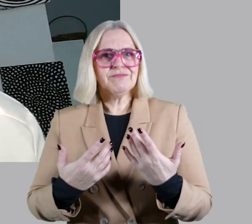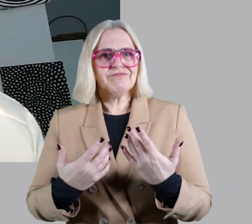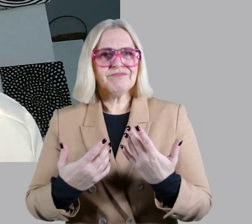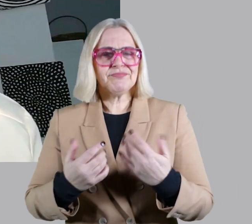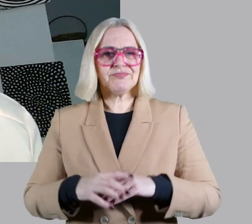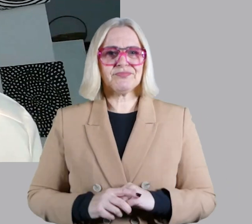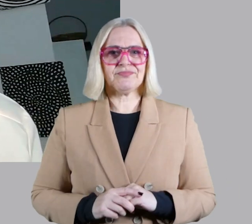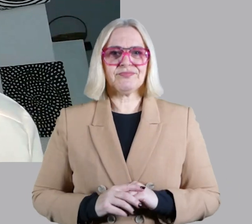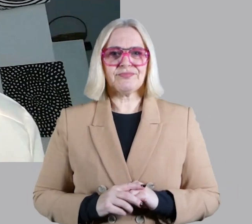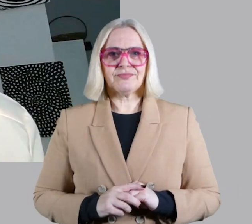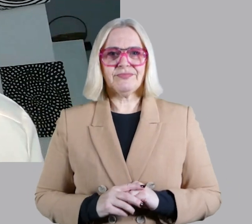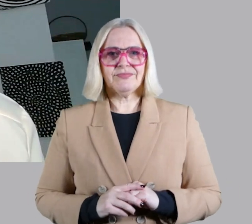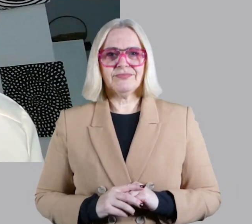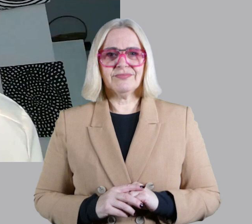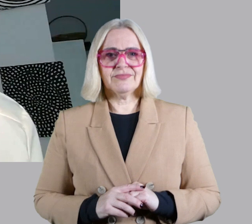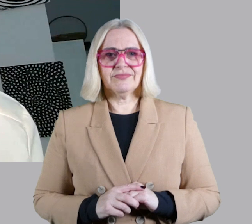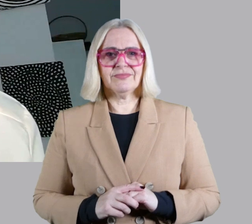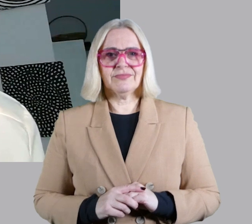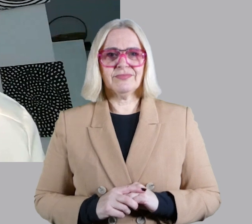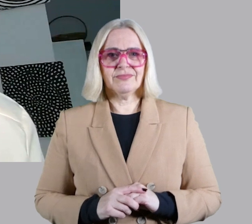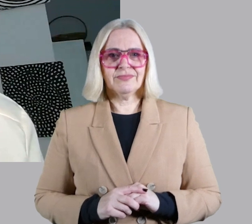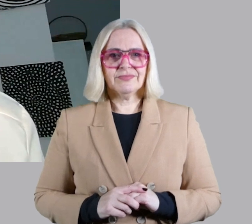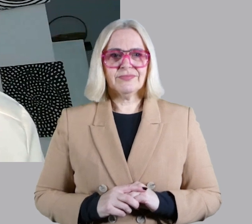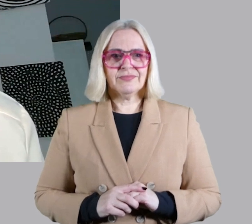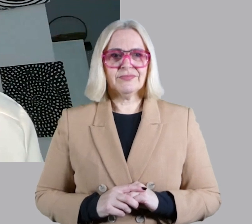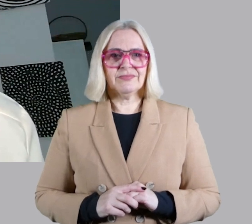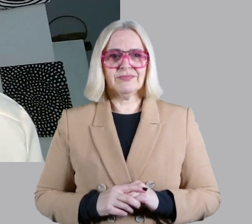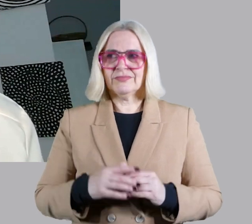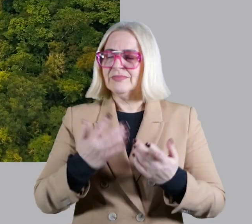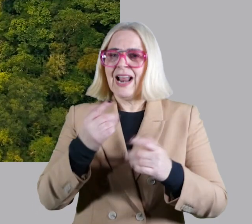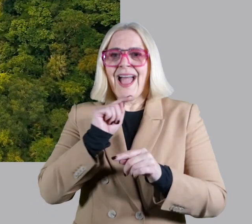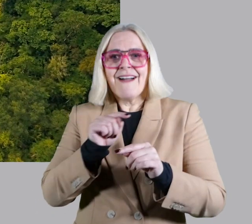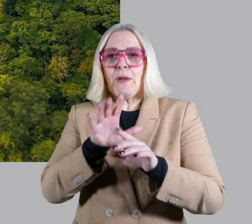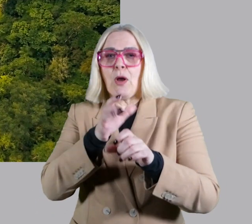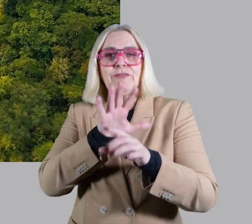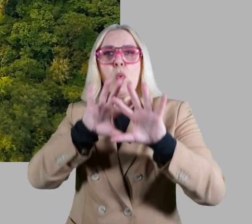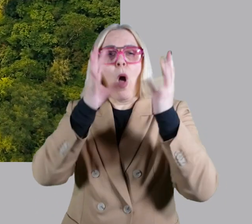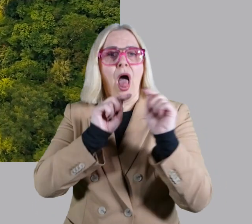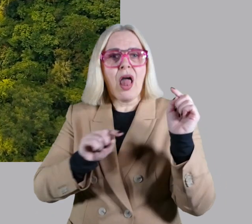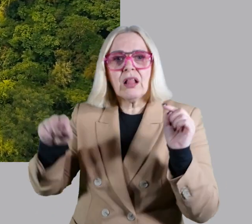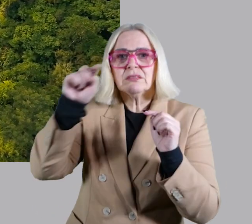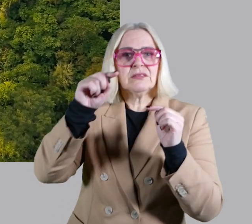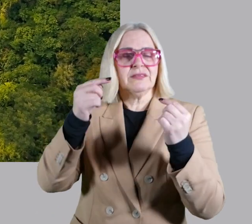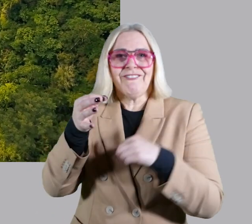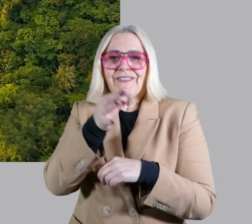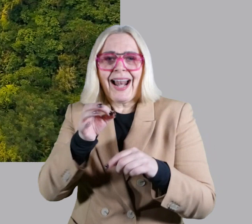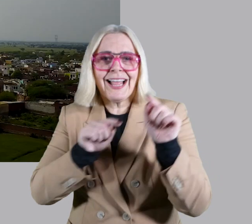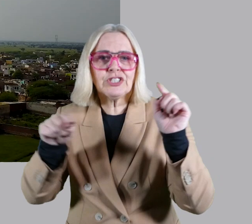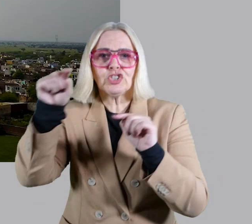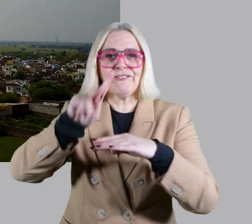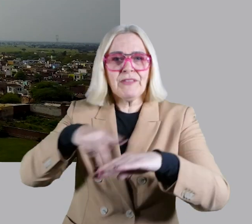this drug can be available at no cost in every part of the world, in the villages, in Philippines, in wherever